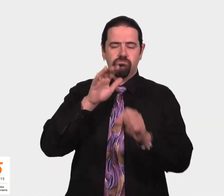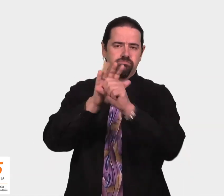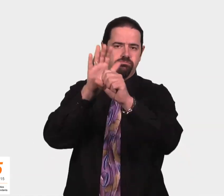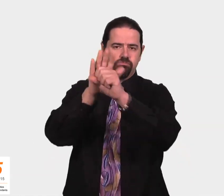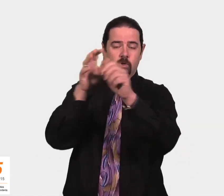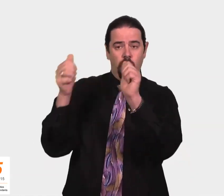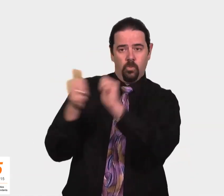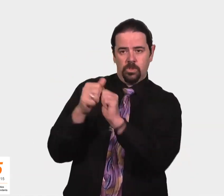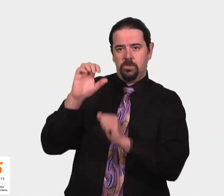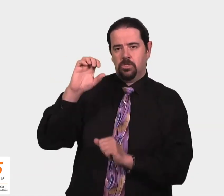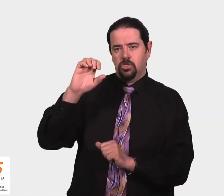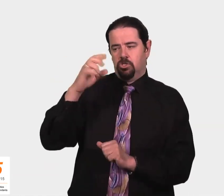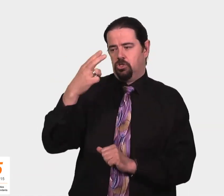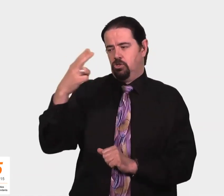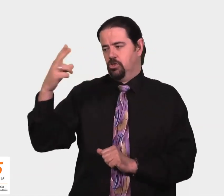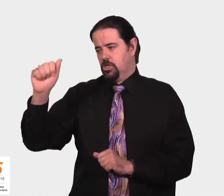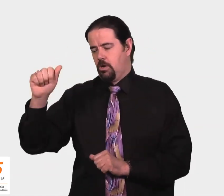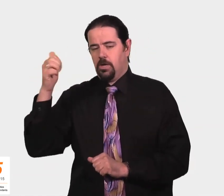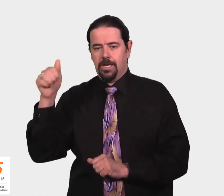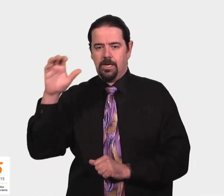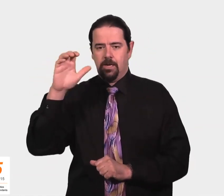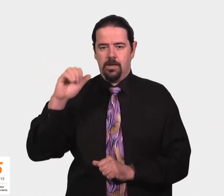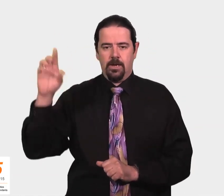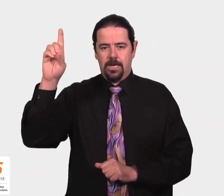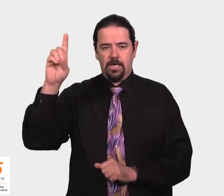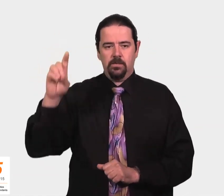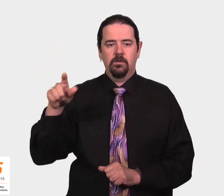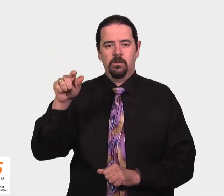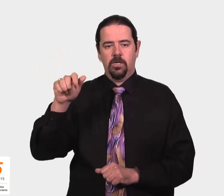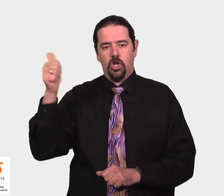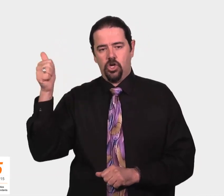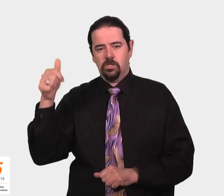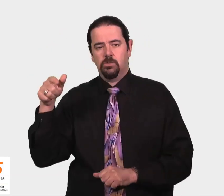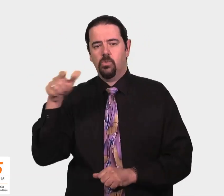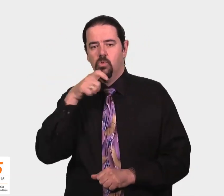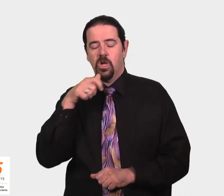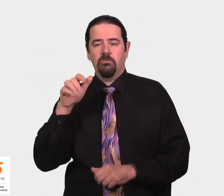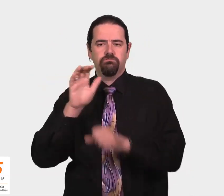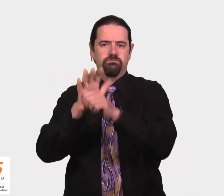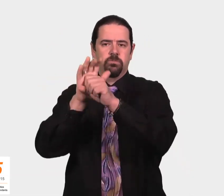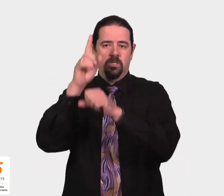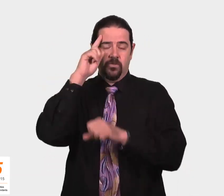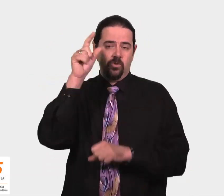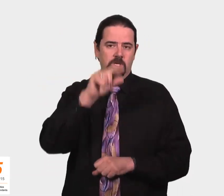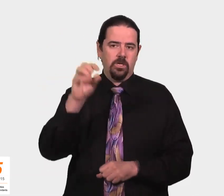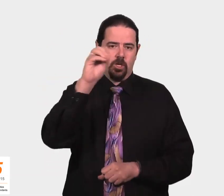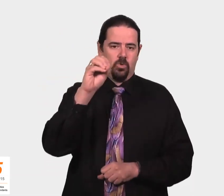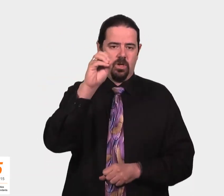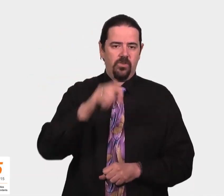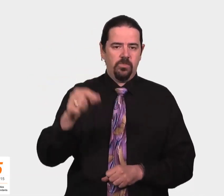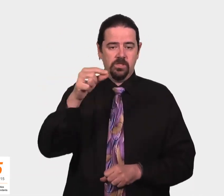along with CHHA and CAD, and others, that lobbied the Ontario Government for 10 years